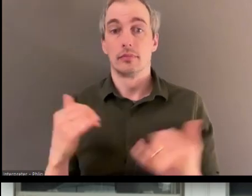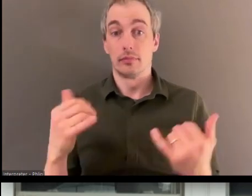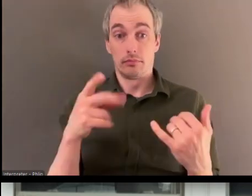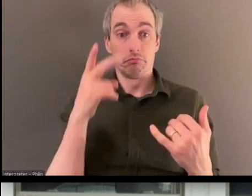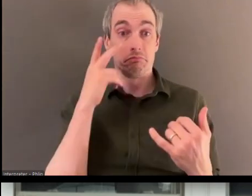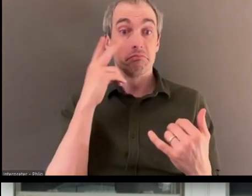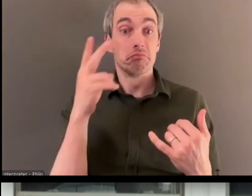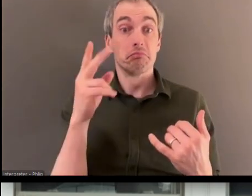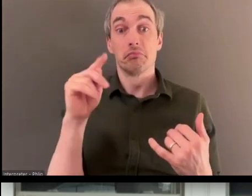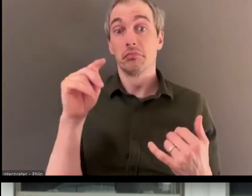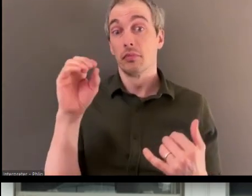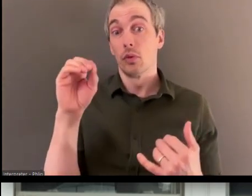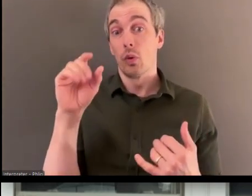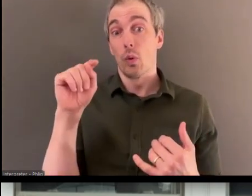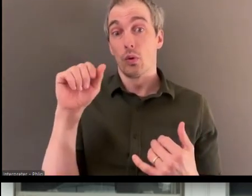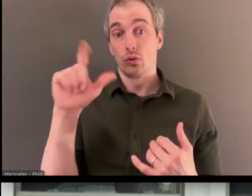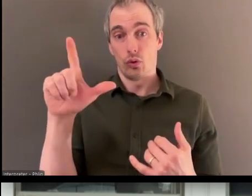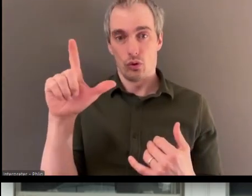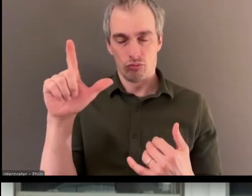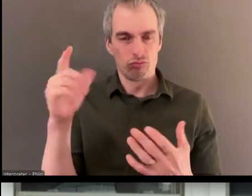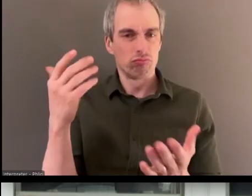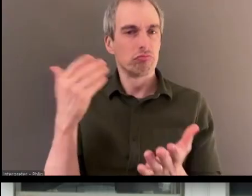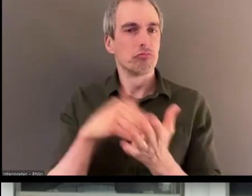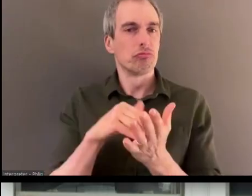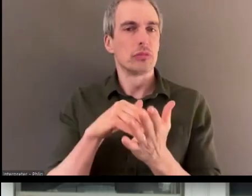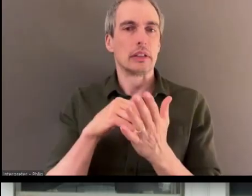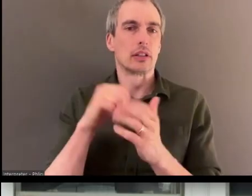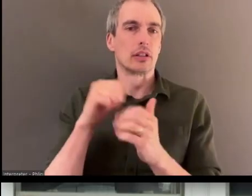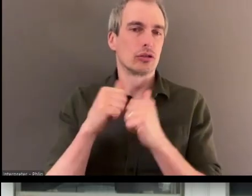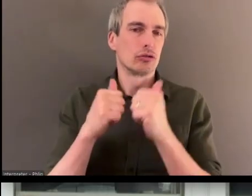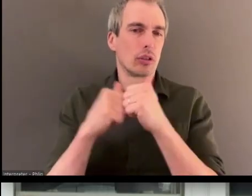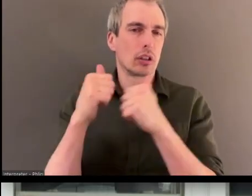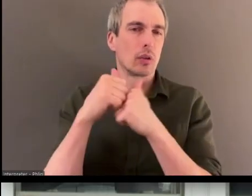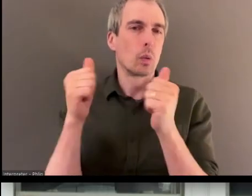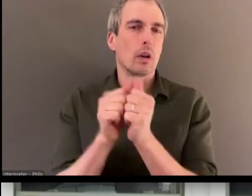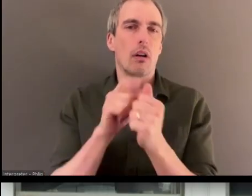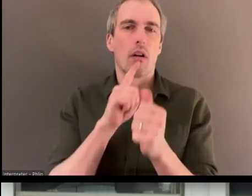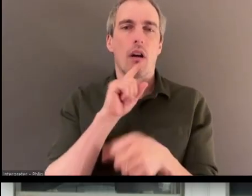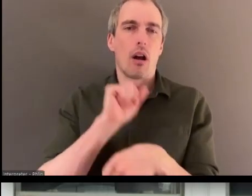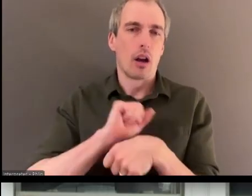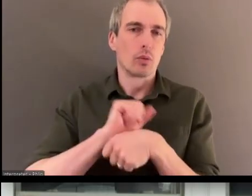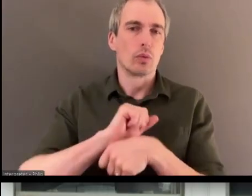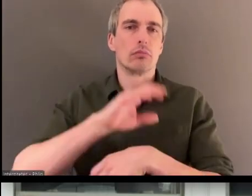And this is instead of it being a grid view or something like that in Microsoft Word, this is a